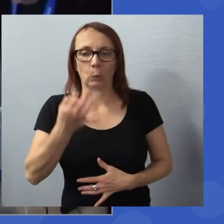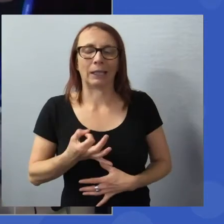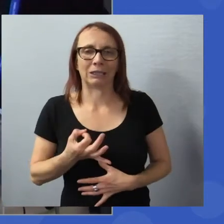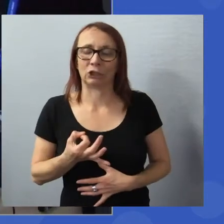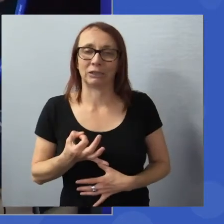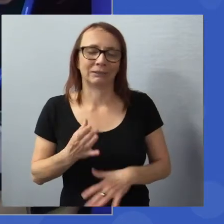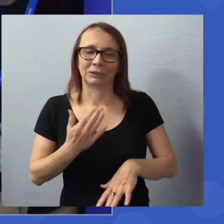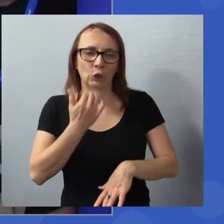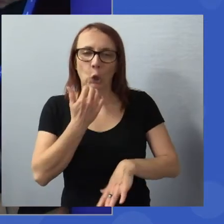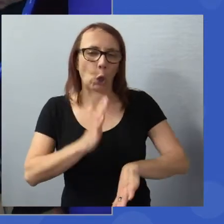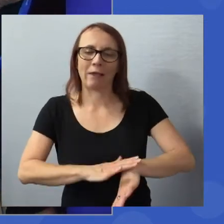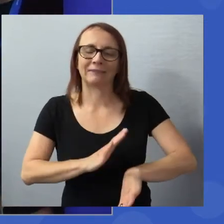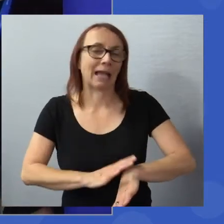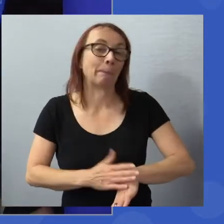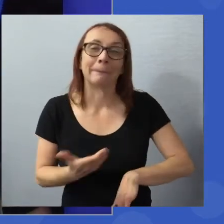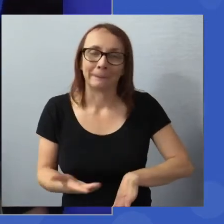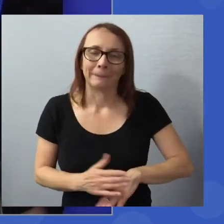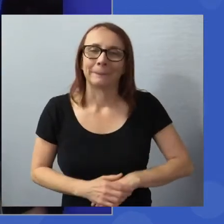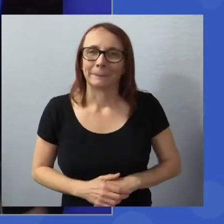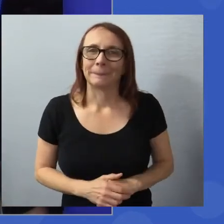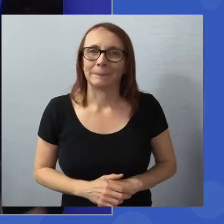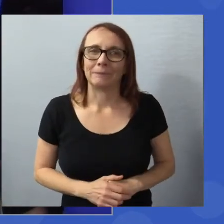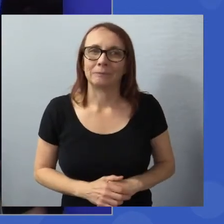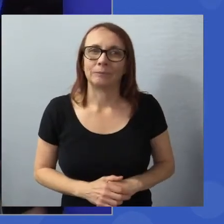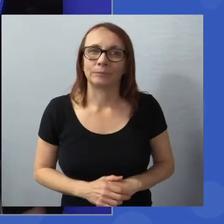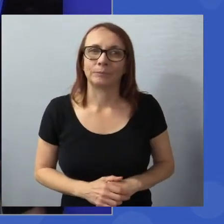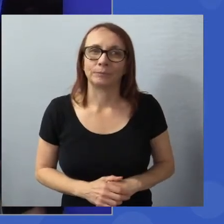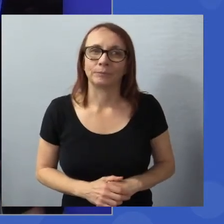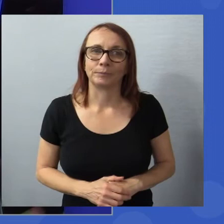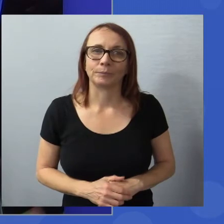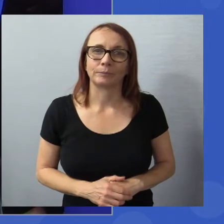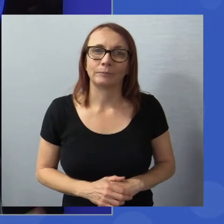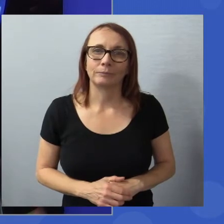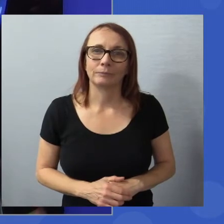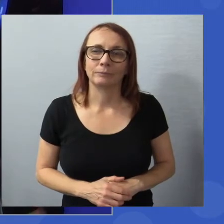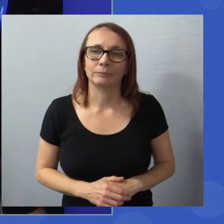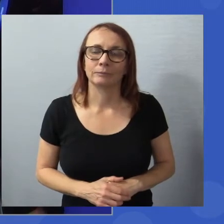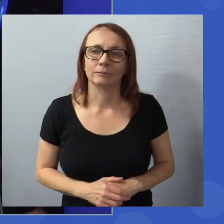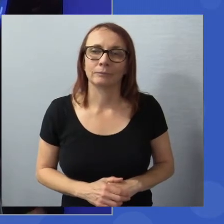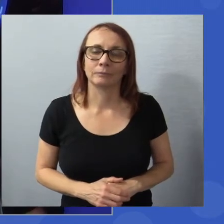what I suspect is a short period of time but partly the answer is I'm not